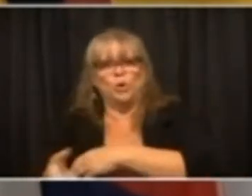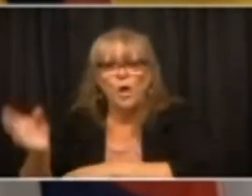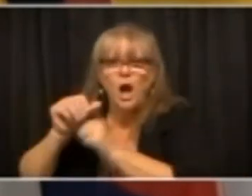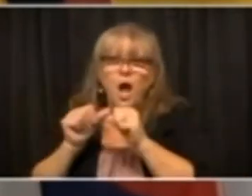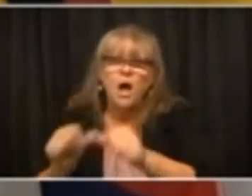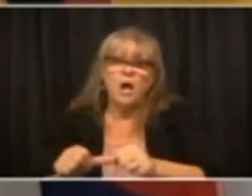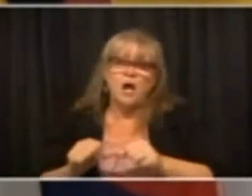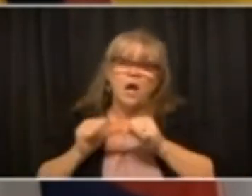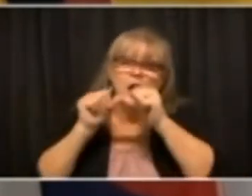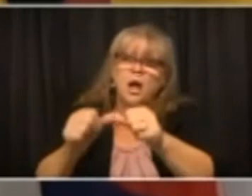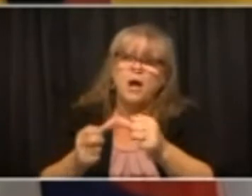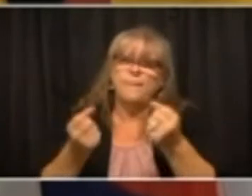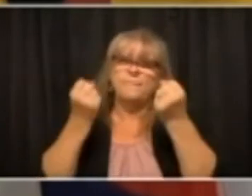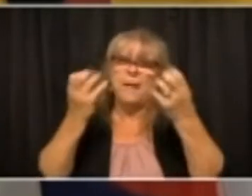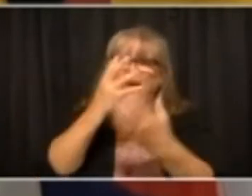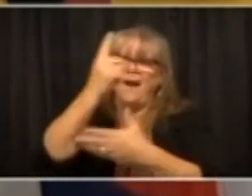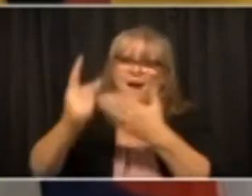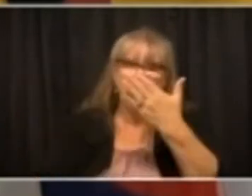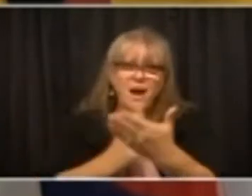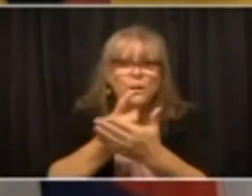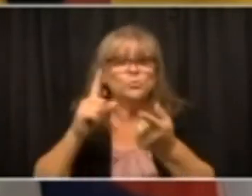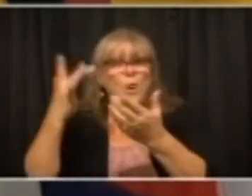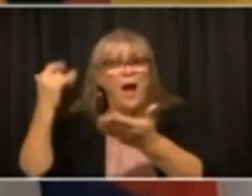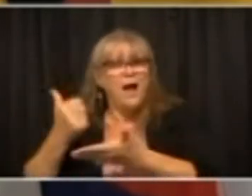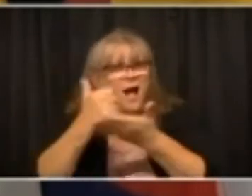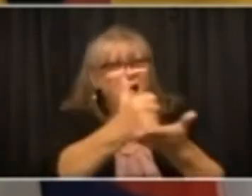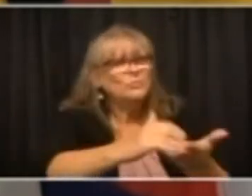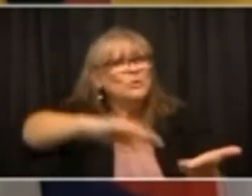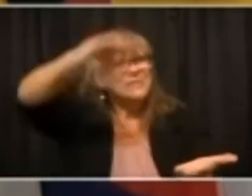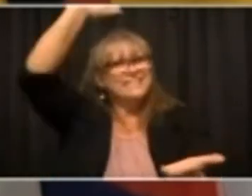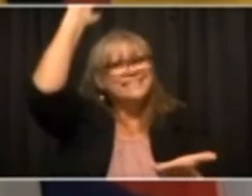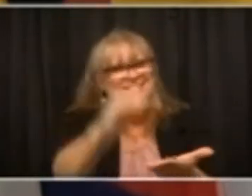we are truly indebted for the service and bravery of so many